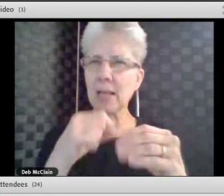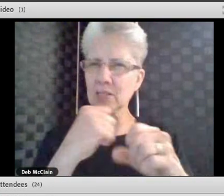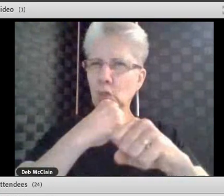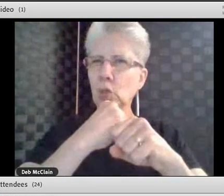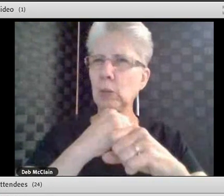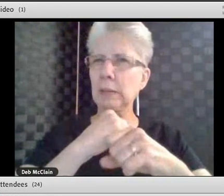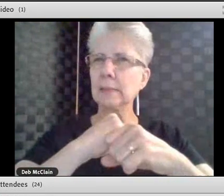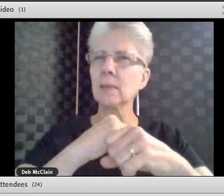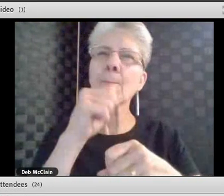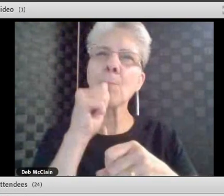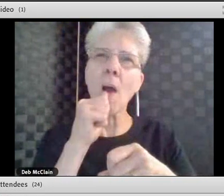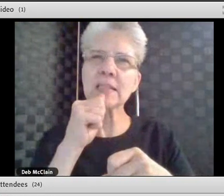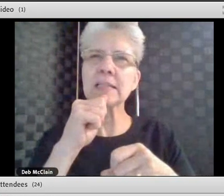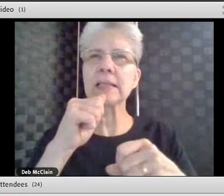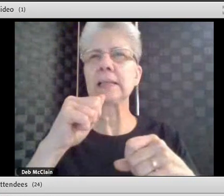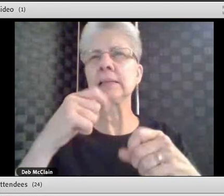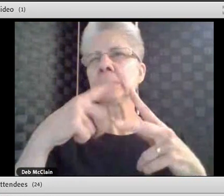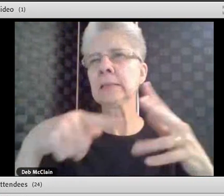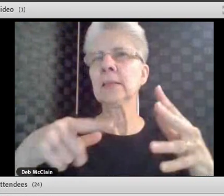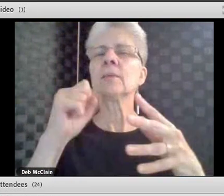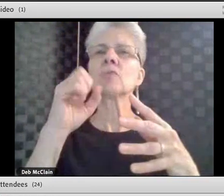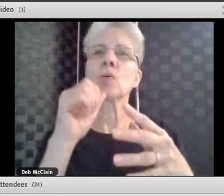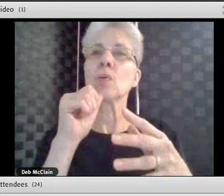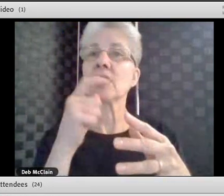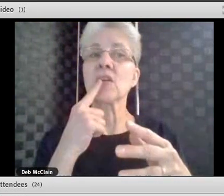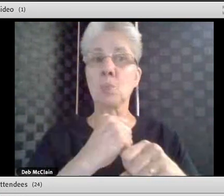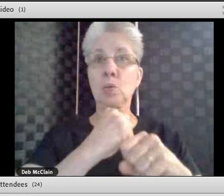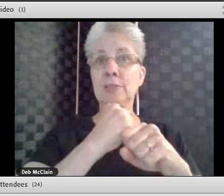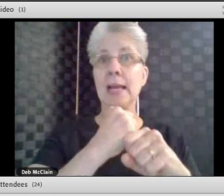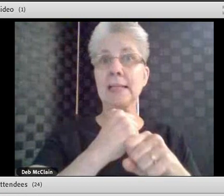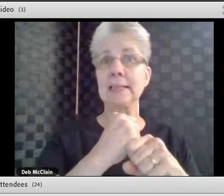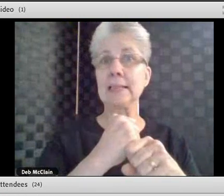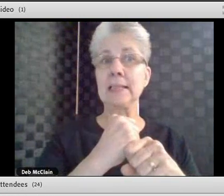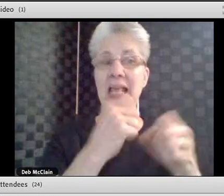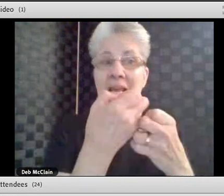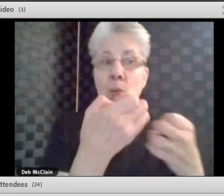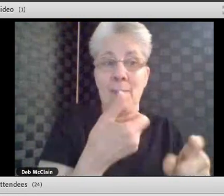So you need to think about security, so privacy, so not just protecting